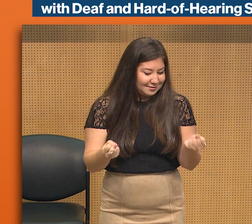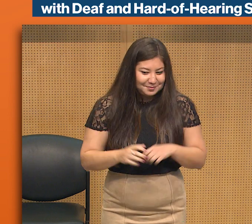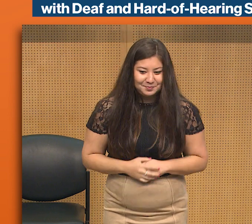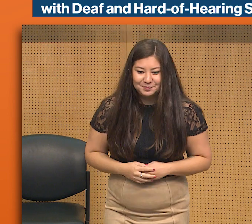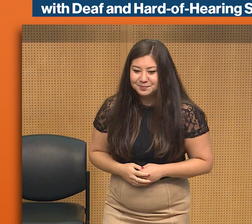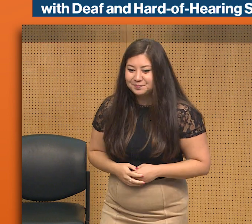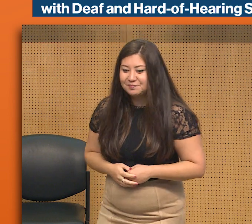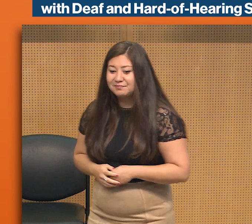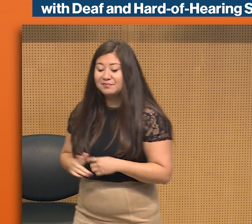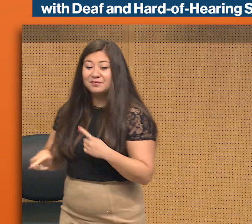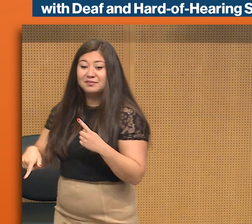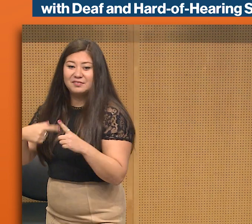called Atomic Hands.